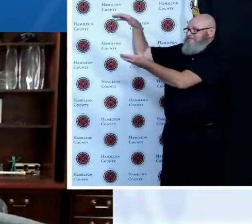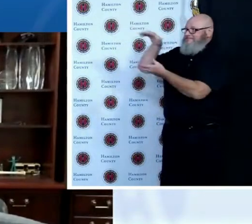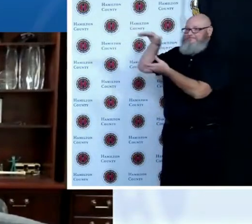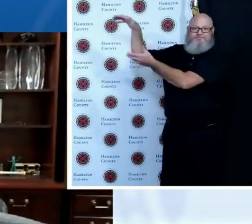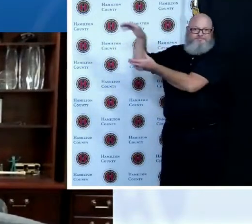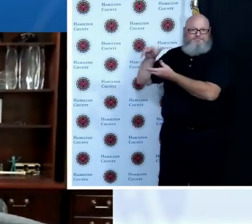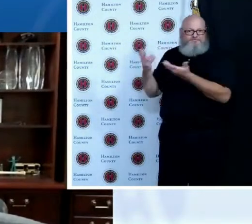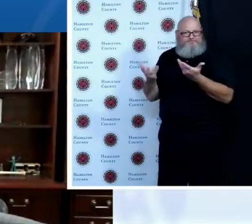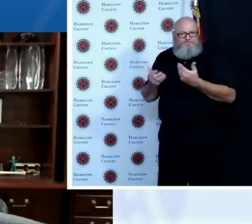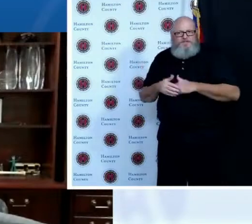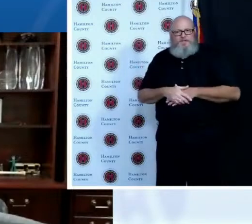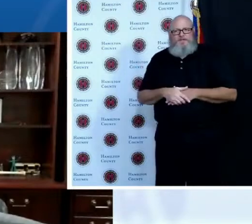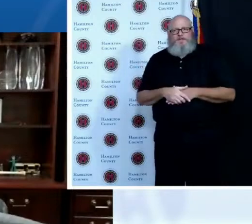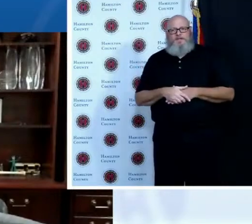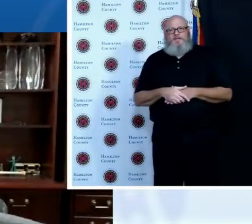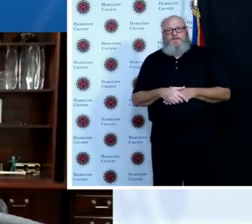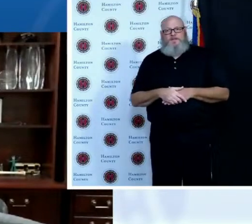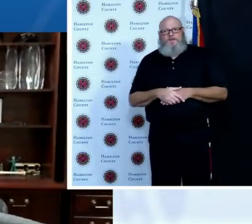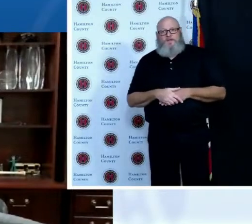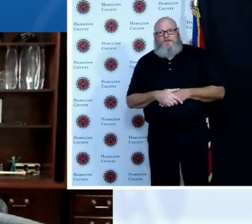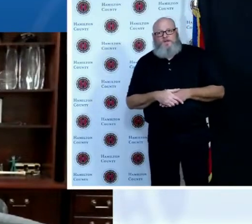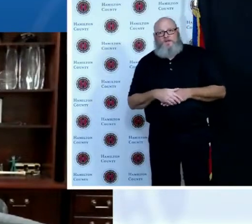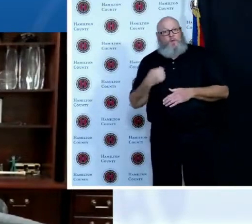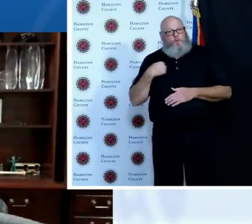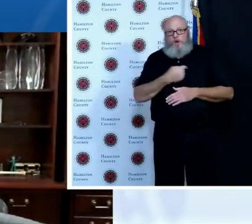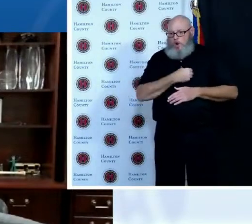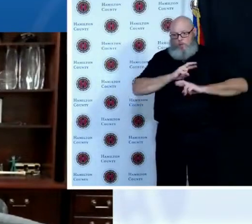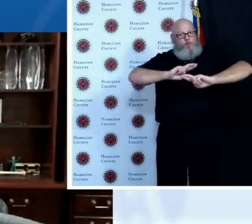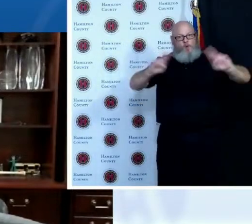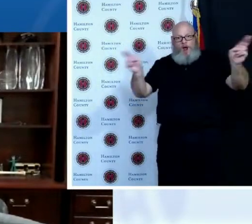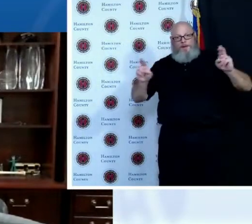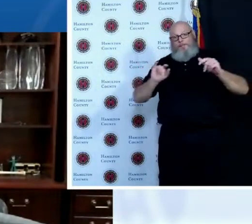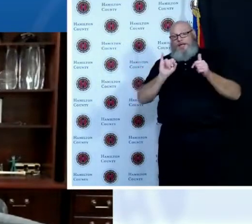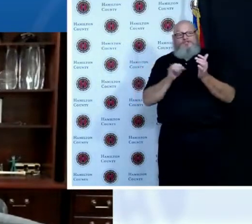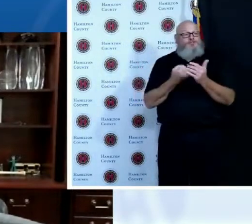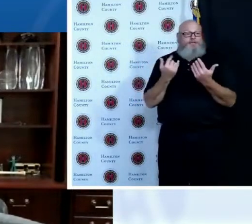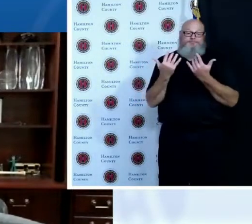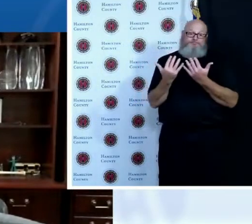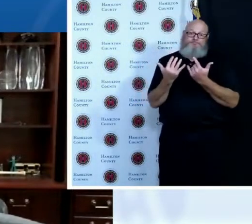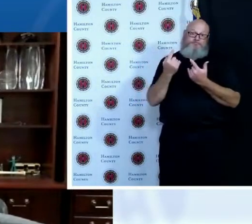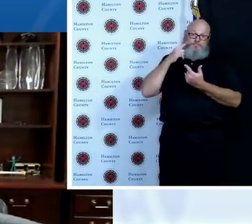thing that I will also mention is that you know I don't want anybody to underestimate the issues